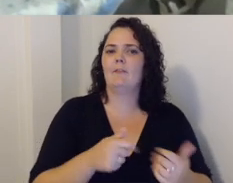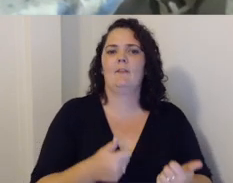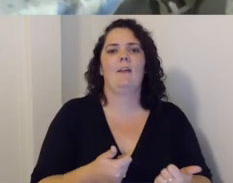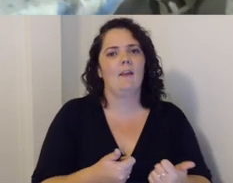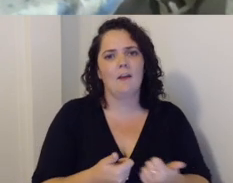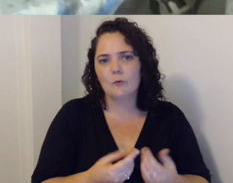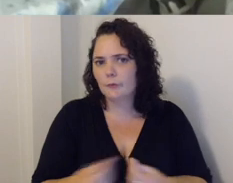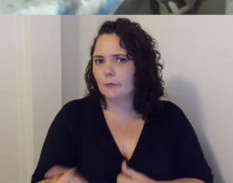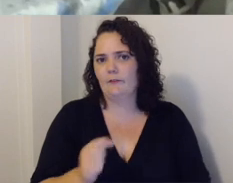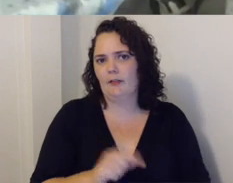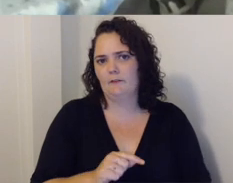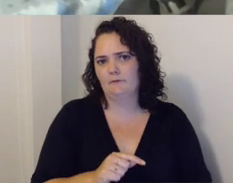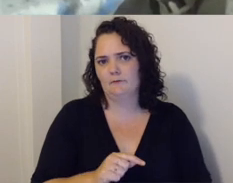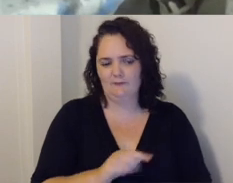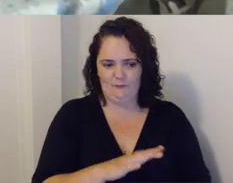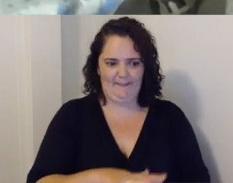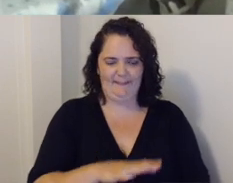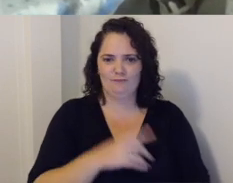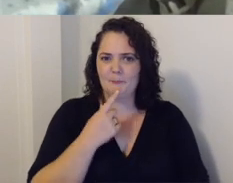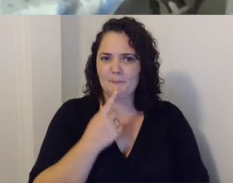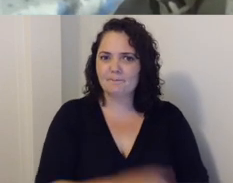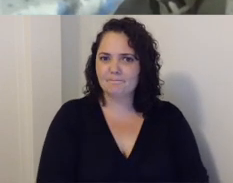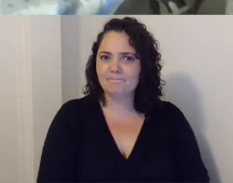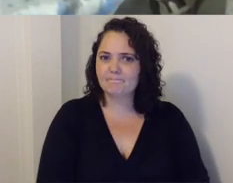of drawing, this type of erasure. Now I am talking talking talking and not actually